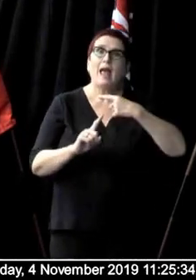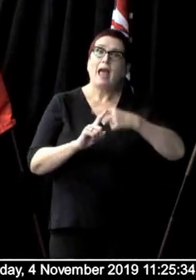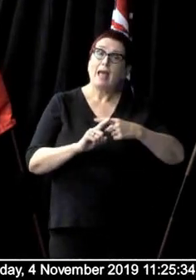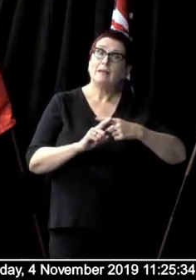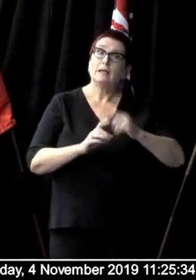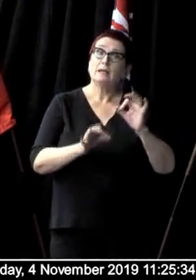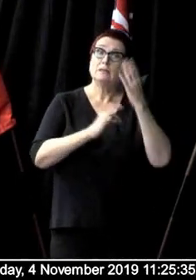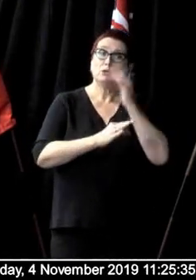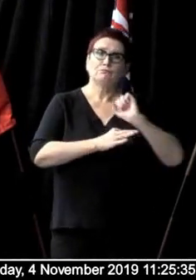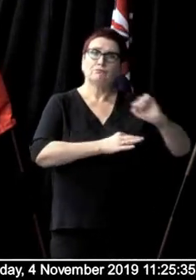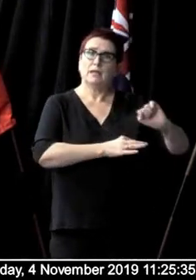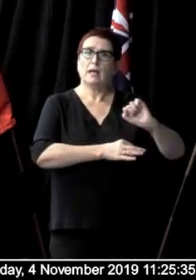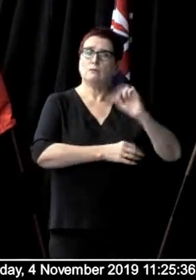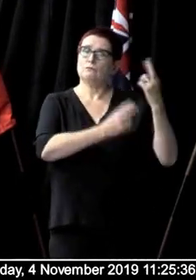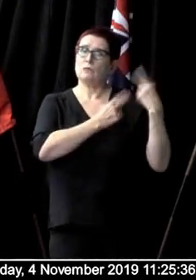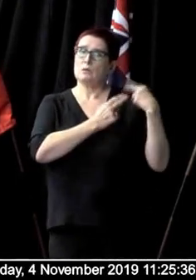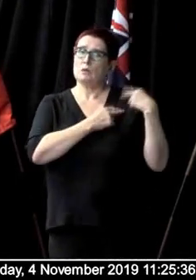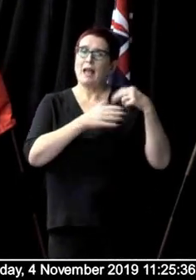special education programs in Queensland.